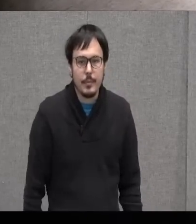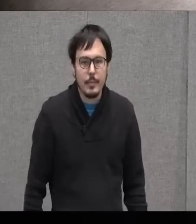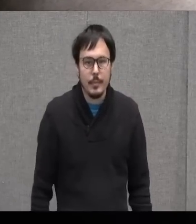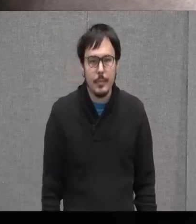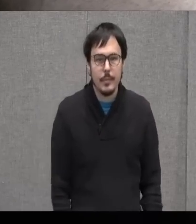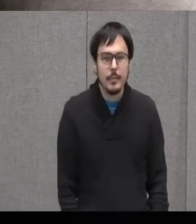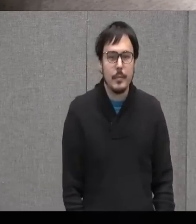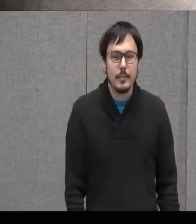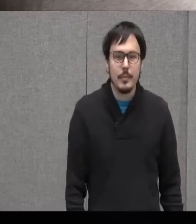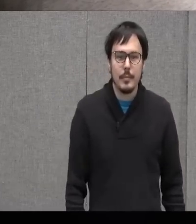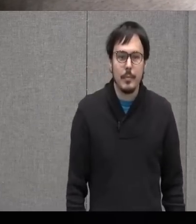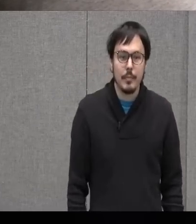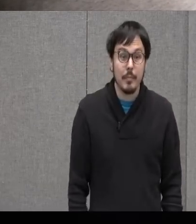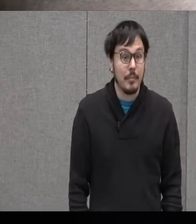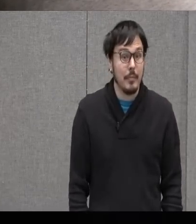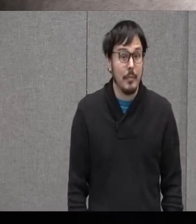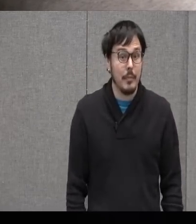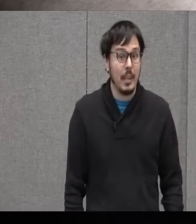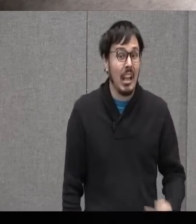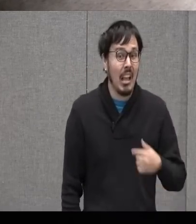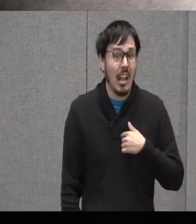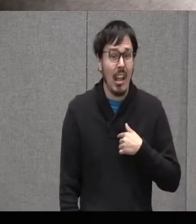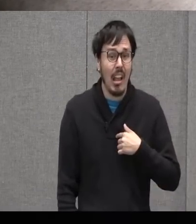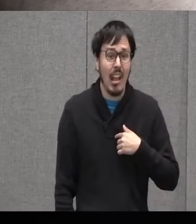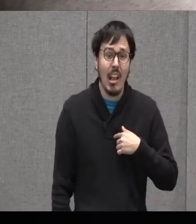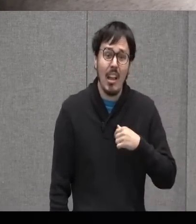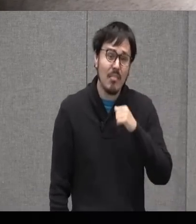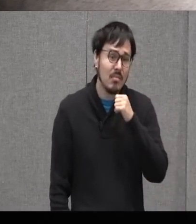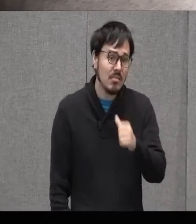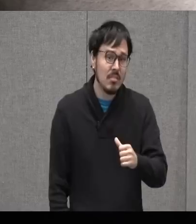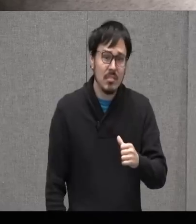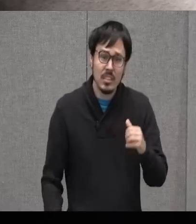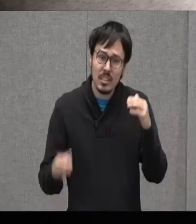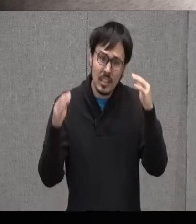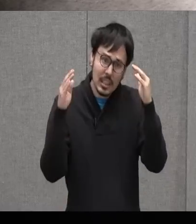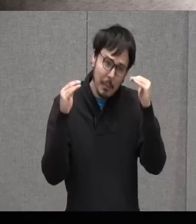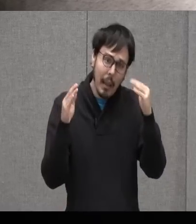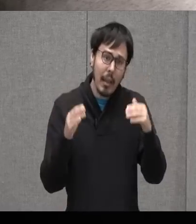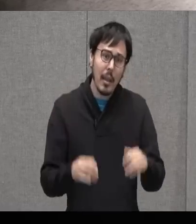Well, that was unexpected. I never thought I'd say this